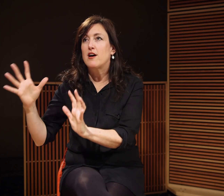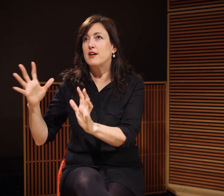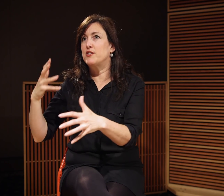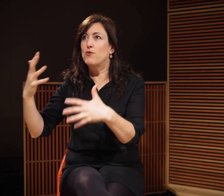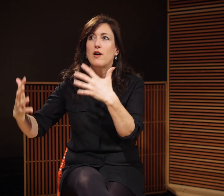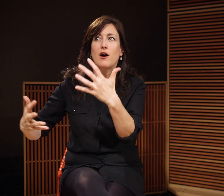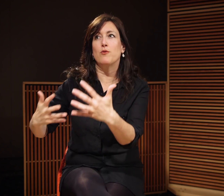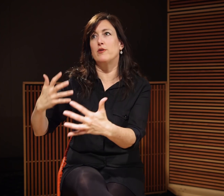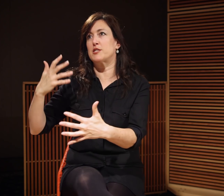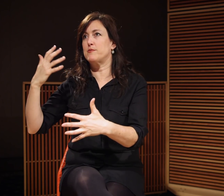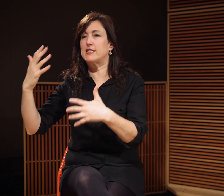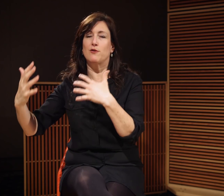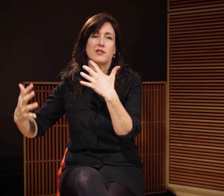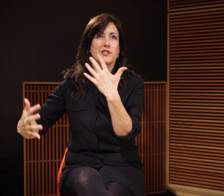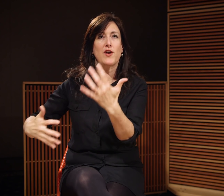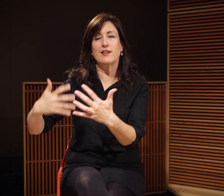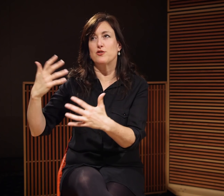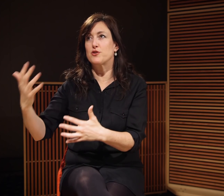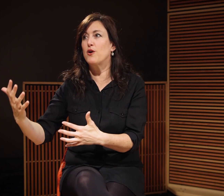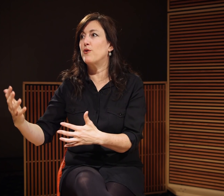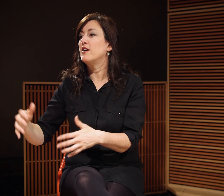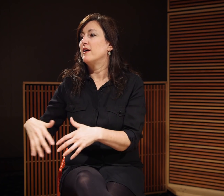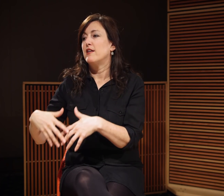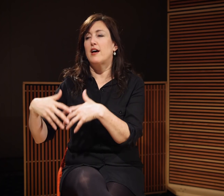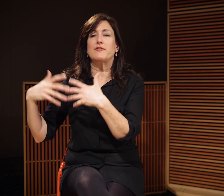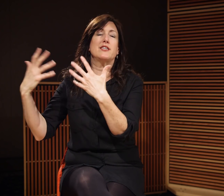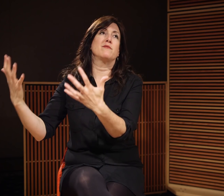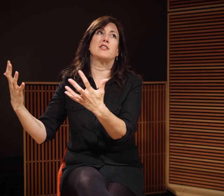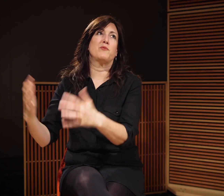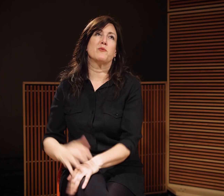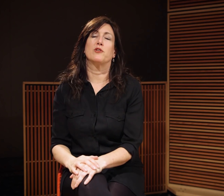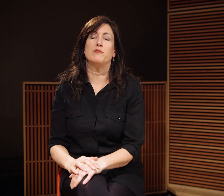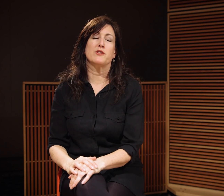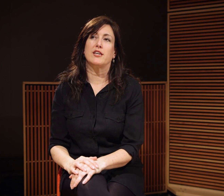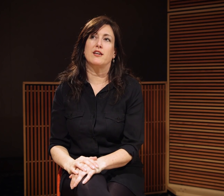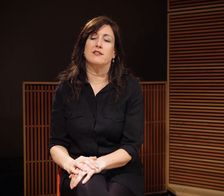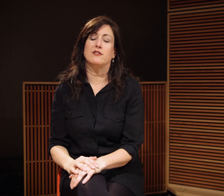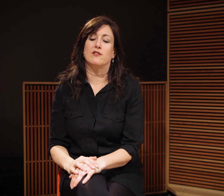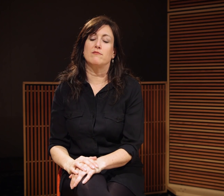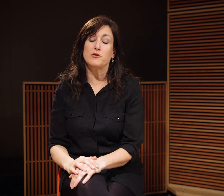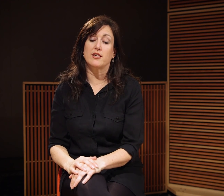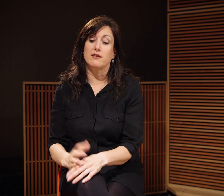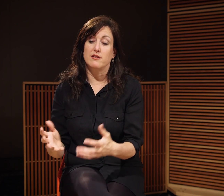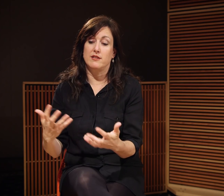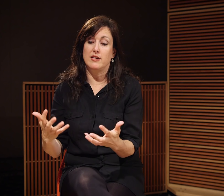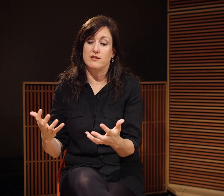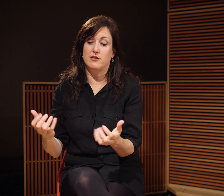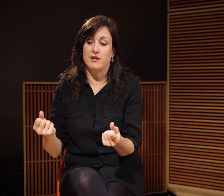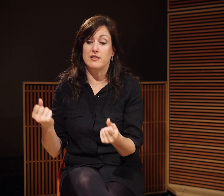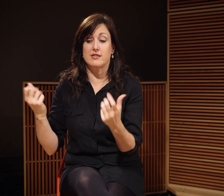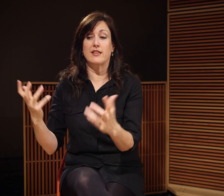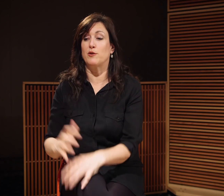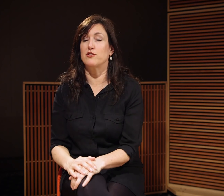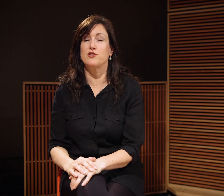and know how it sounds, if it's fast or slow, I've seen deaf people put music into sign language